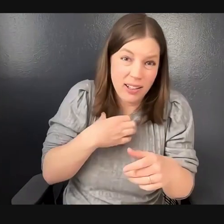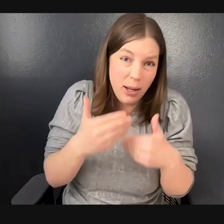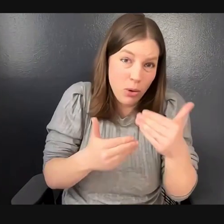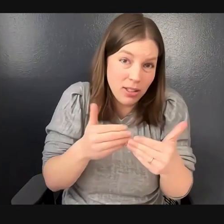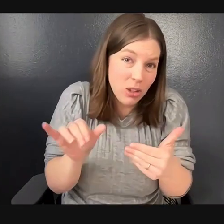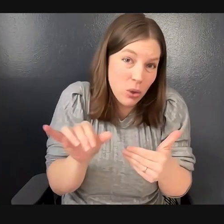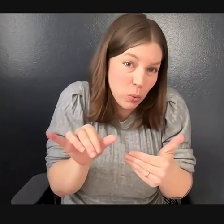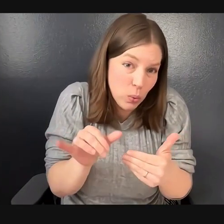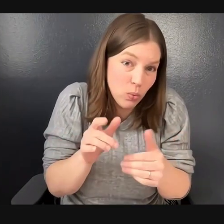during that grievance process.